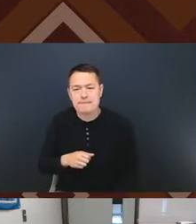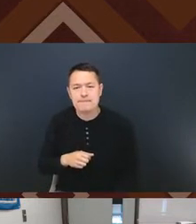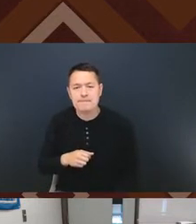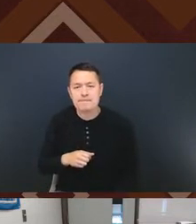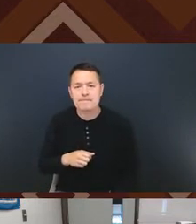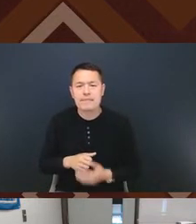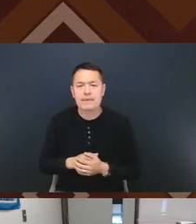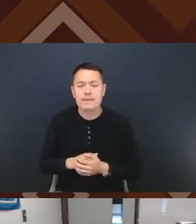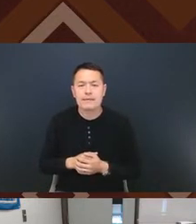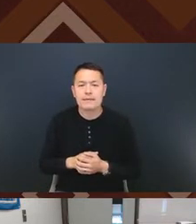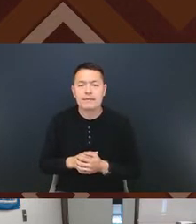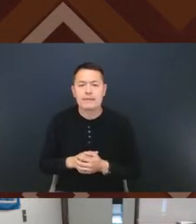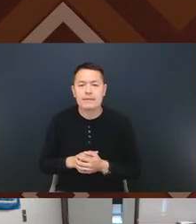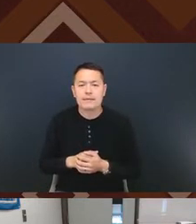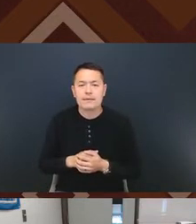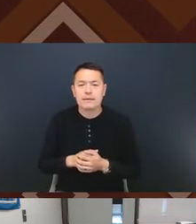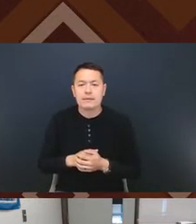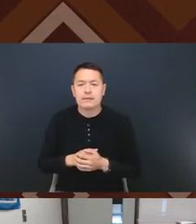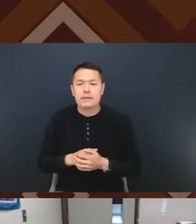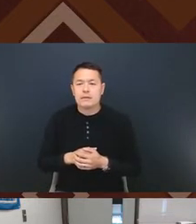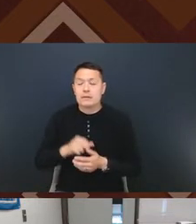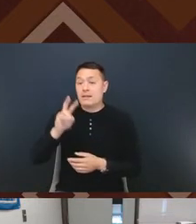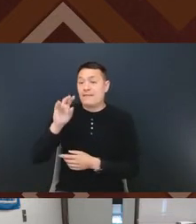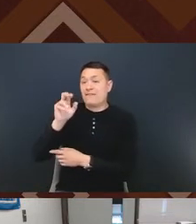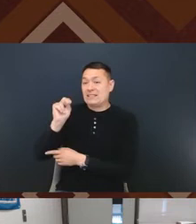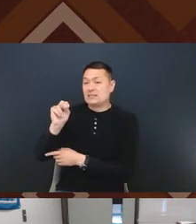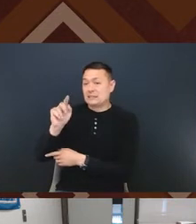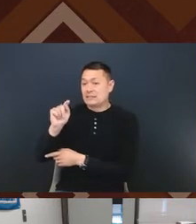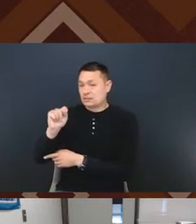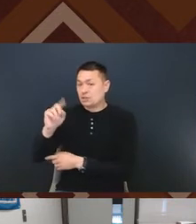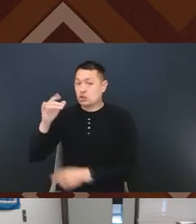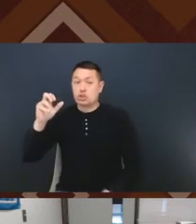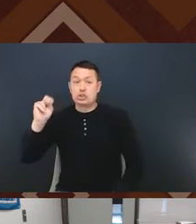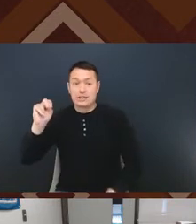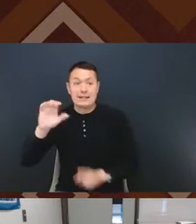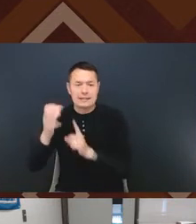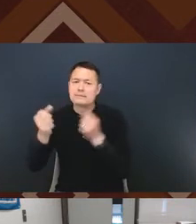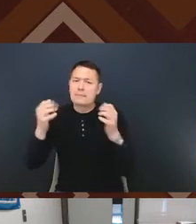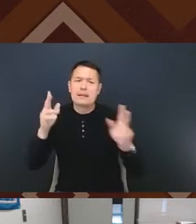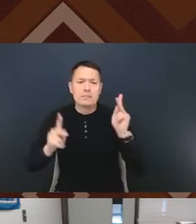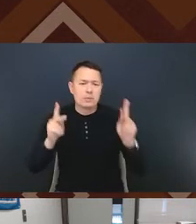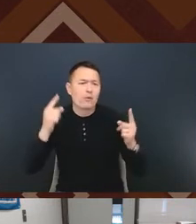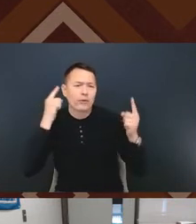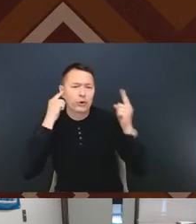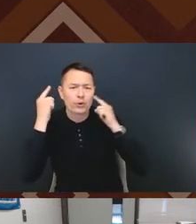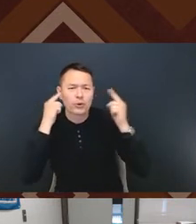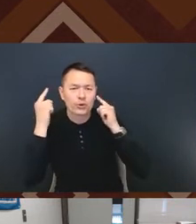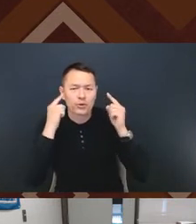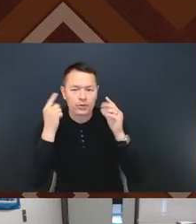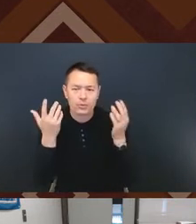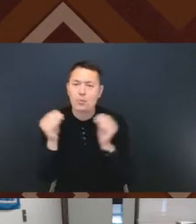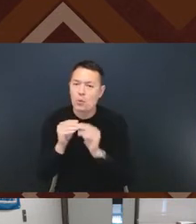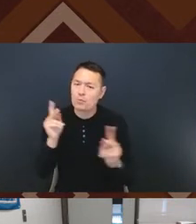the the Vincent Chin case is one that I think a lot of people are familiar with more and more people are familiar with now